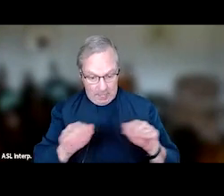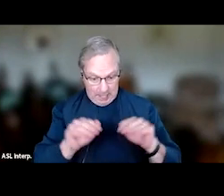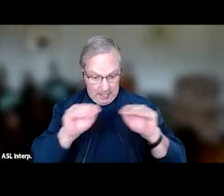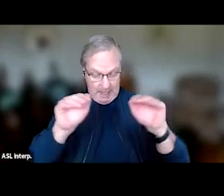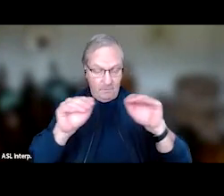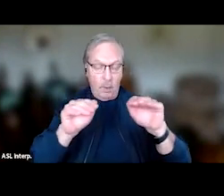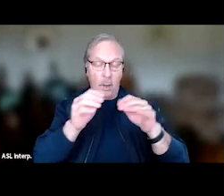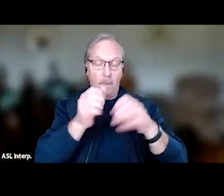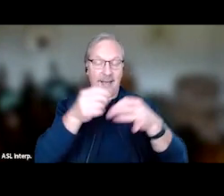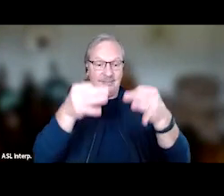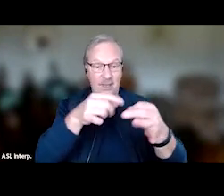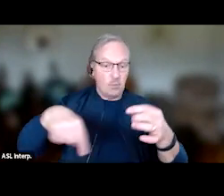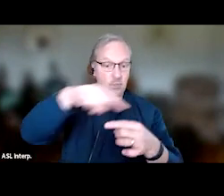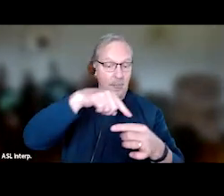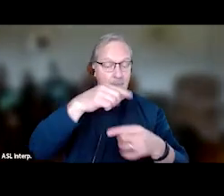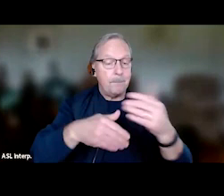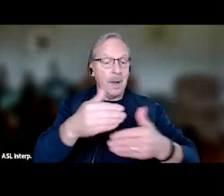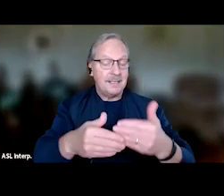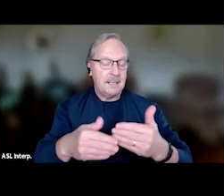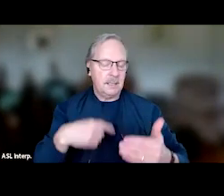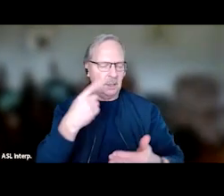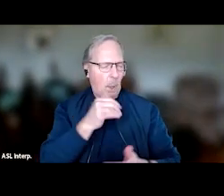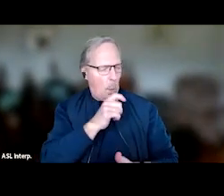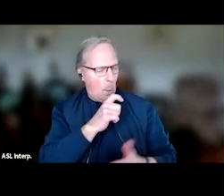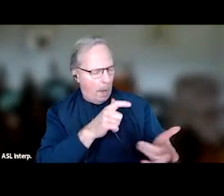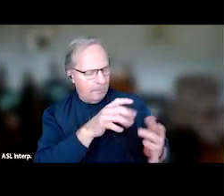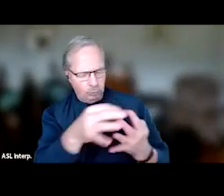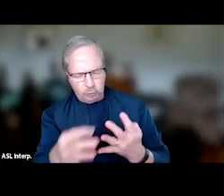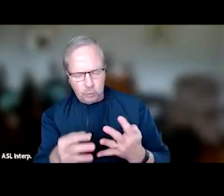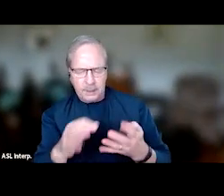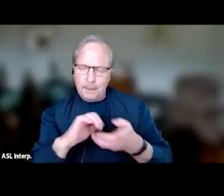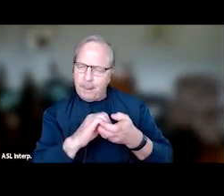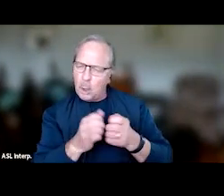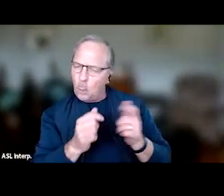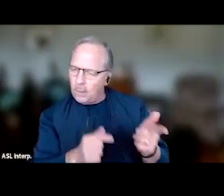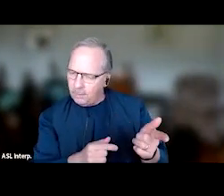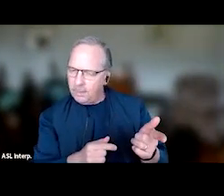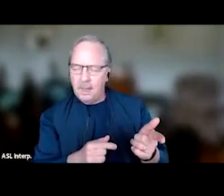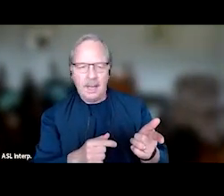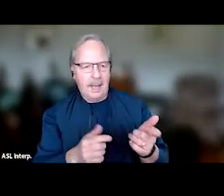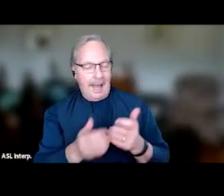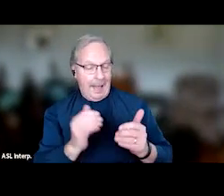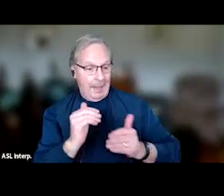So that might look like who you're choosing to partner with. It might look like how the process is governed.